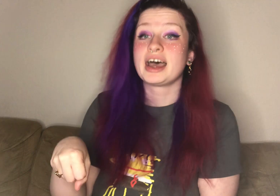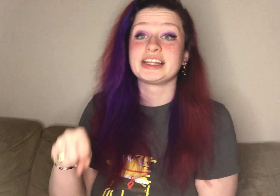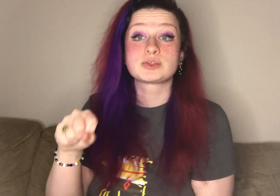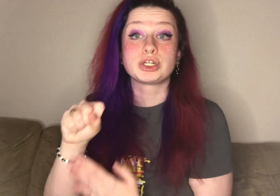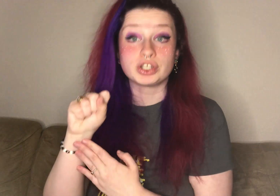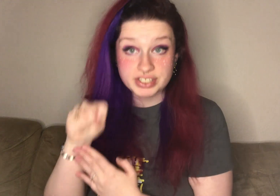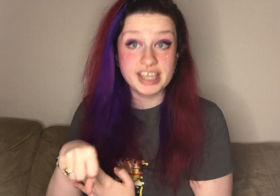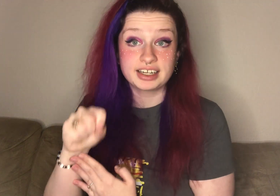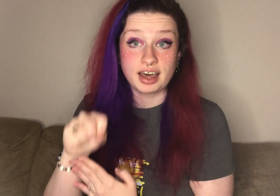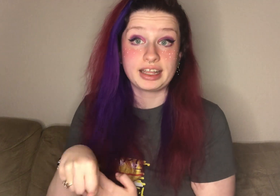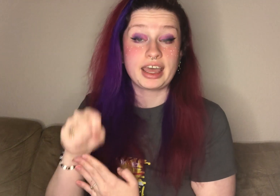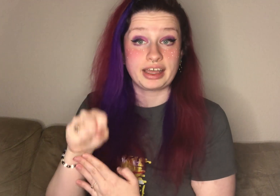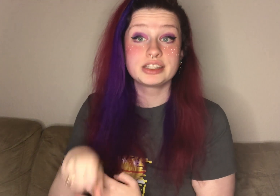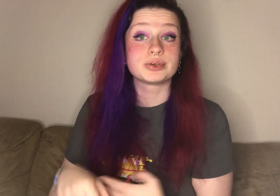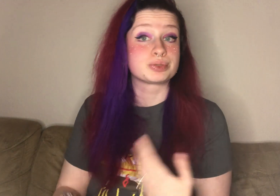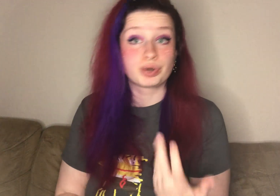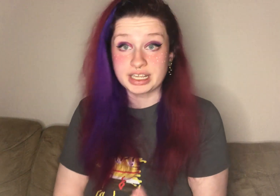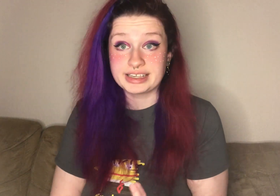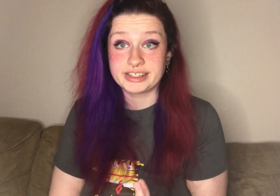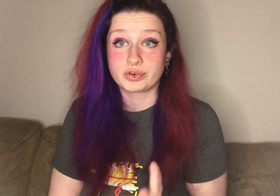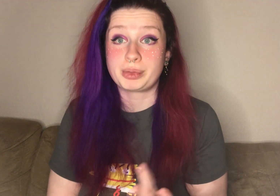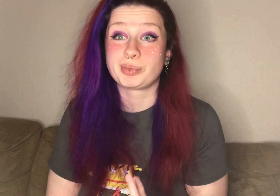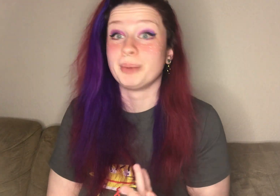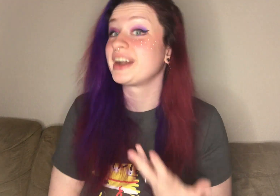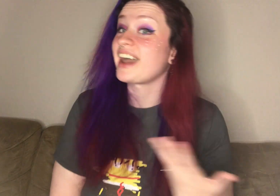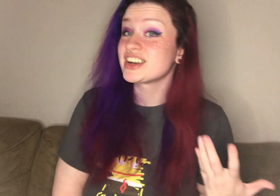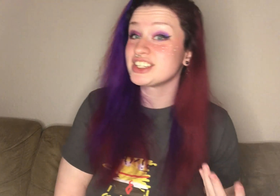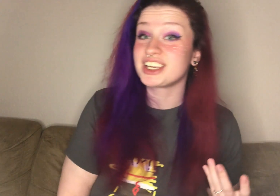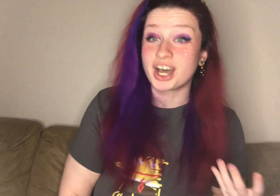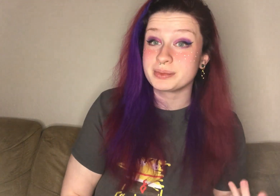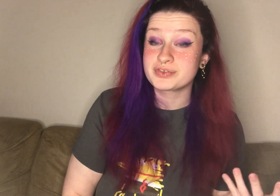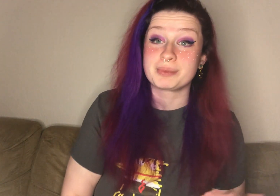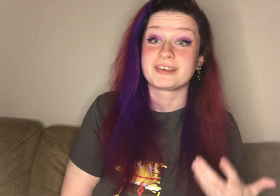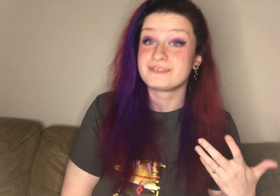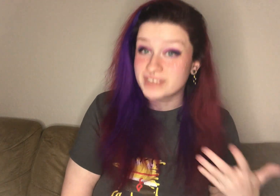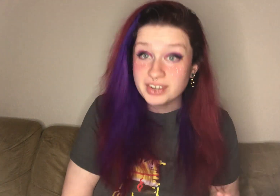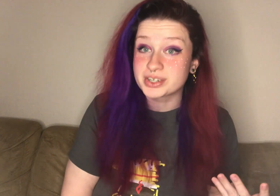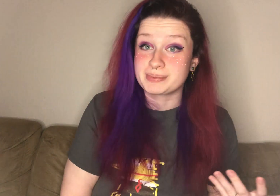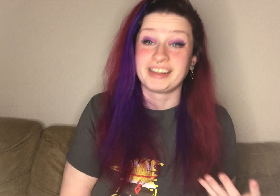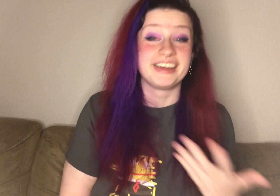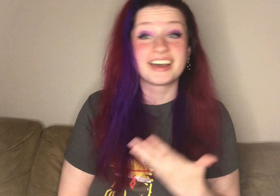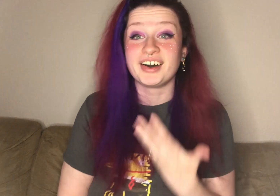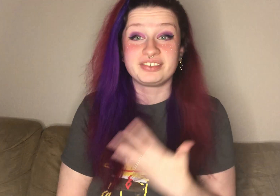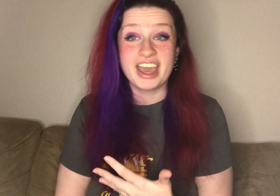and this one looks like a nodding head so it's pretty easy to remember but it actually comes from the finger spelling of yes